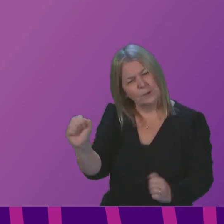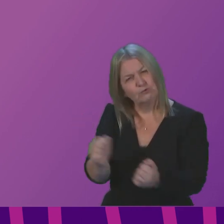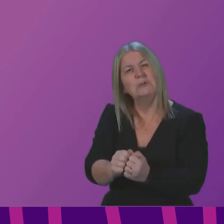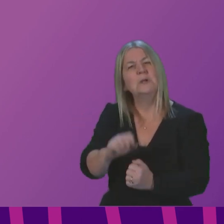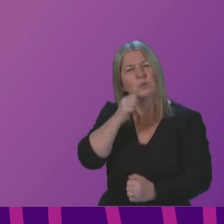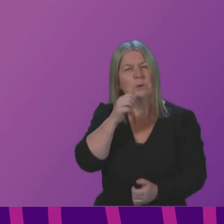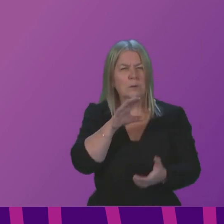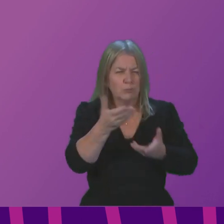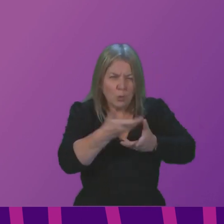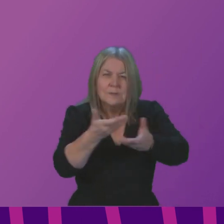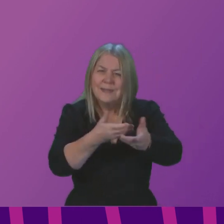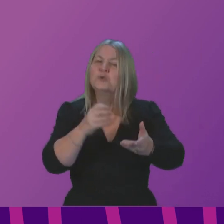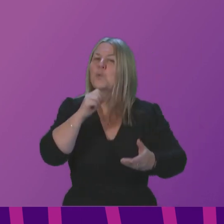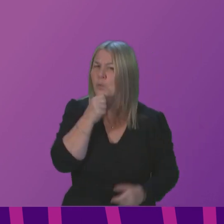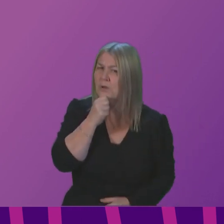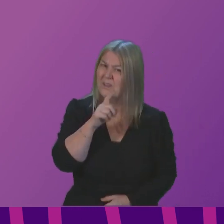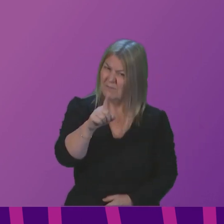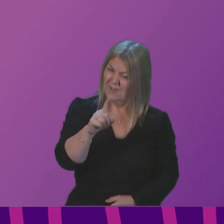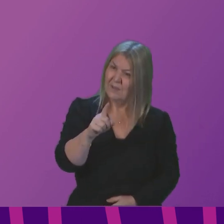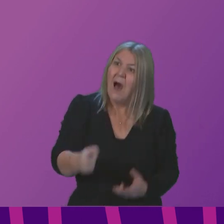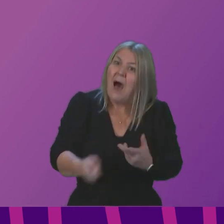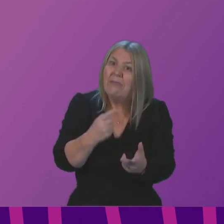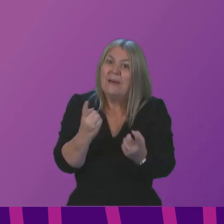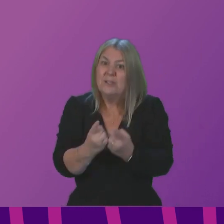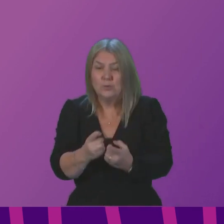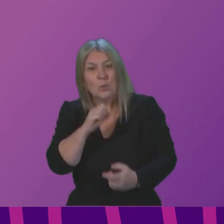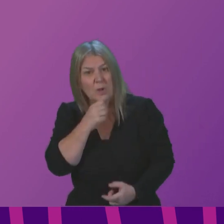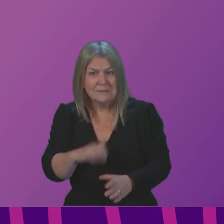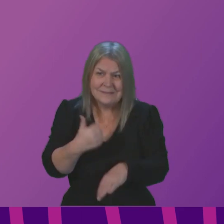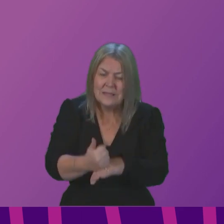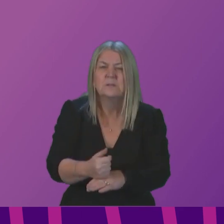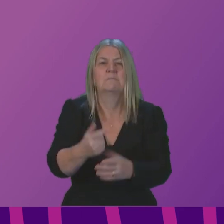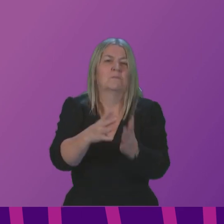Minister consider implementing other measures, such as mandating nutrition and health information